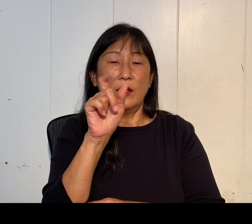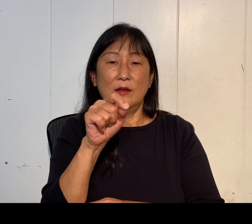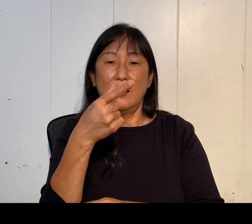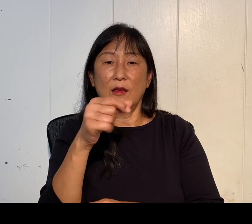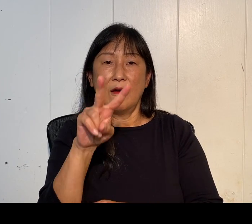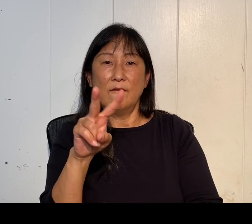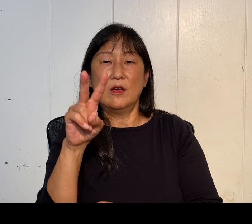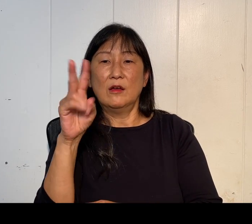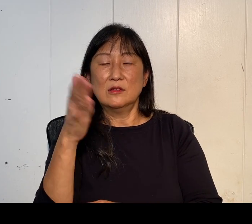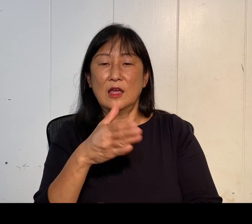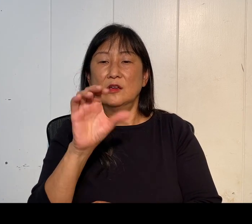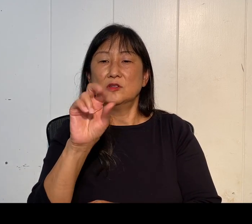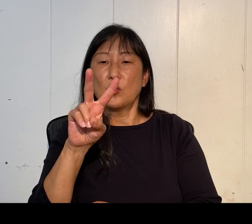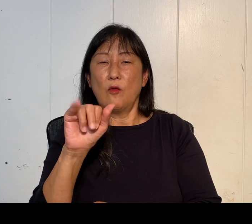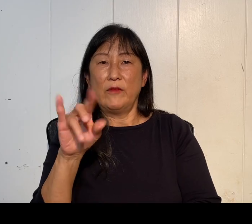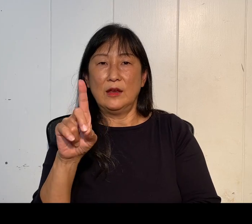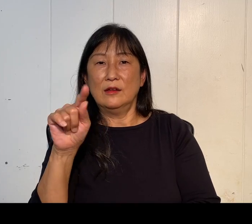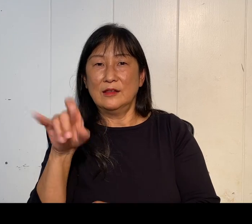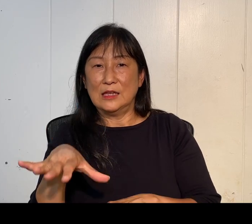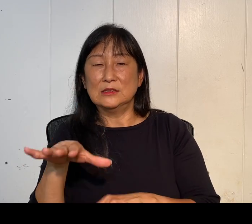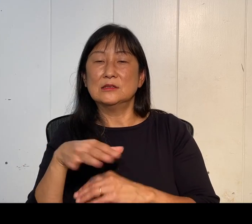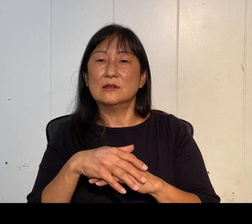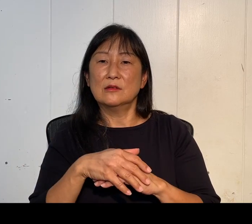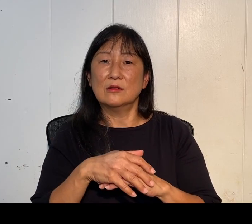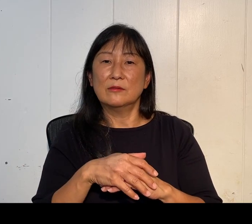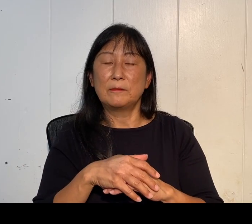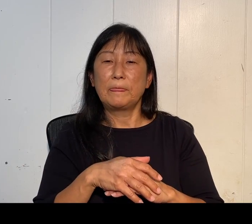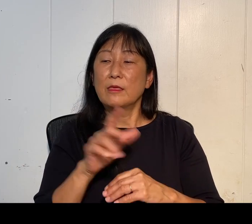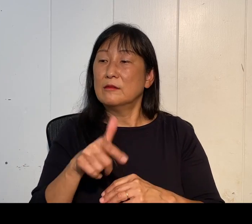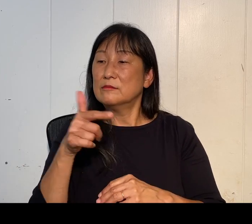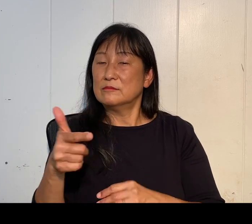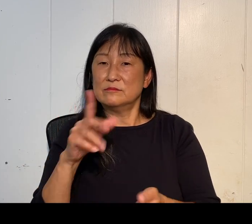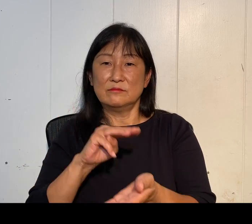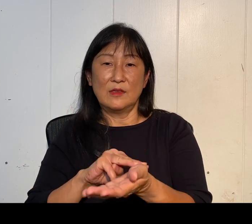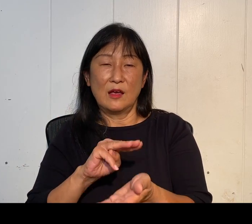For more, we turn to Kauai District Health Officer Dr. Janet Berreman Thanks, Elton